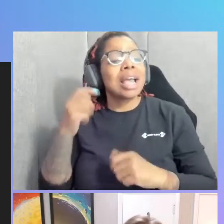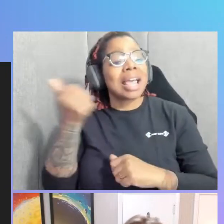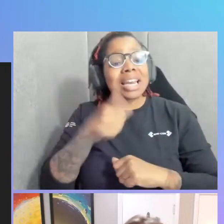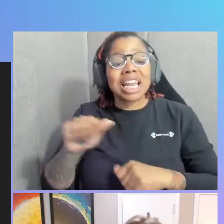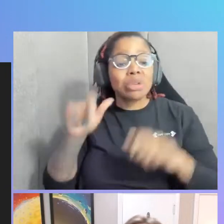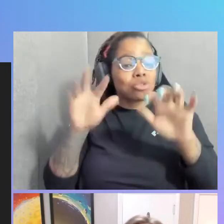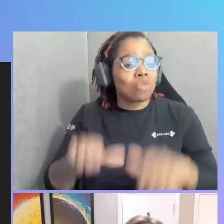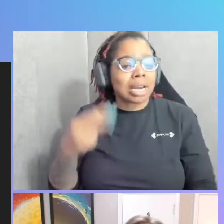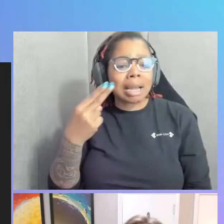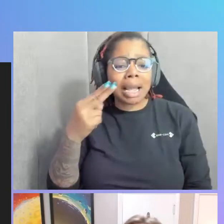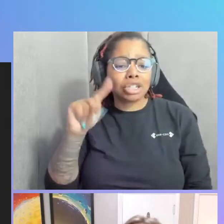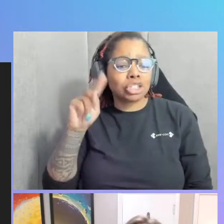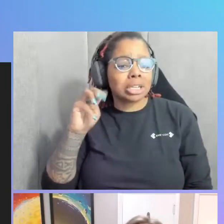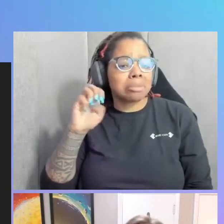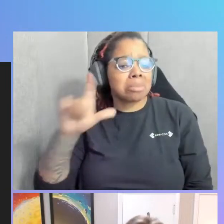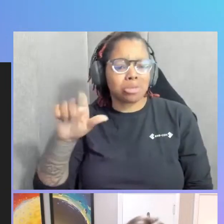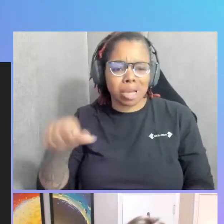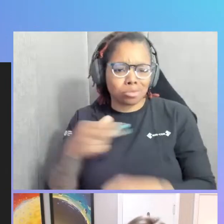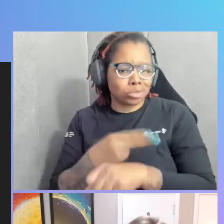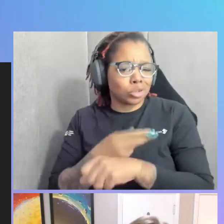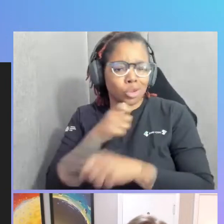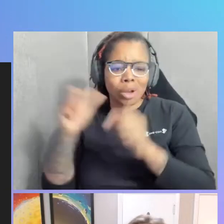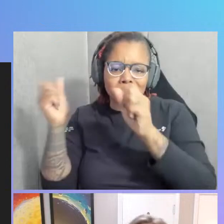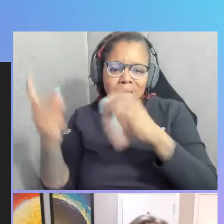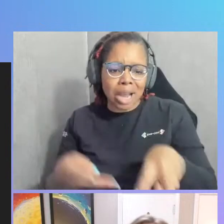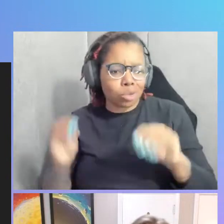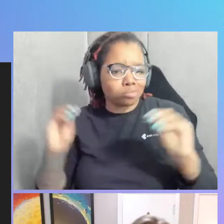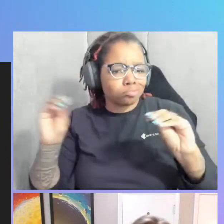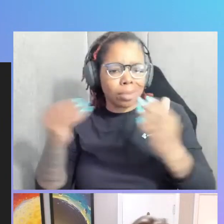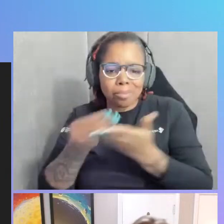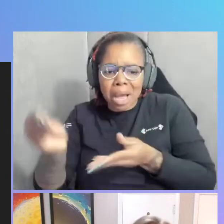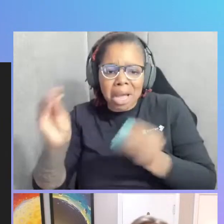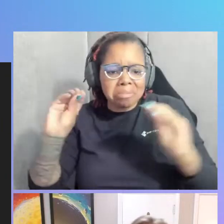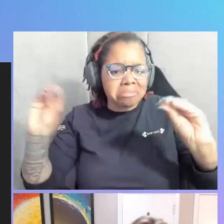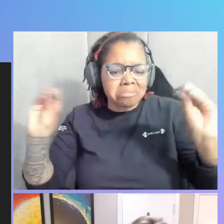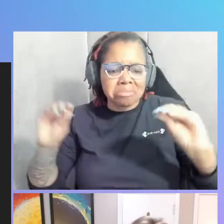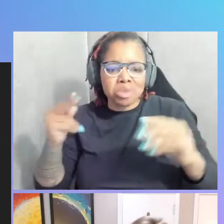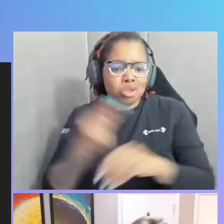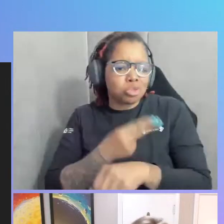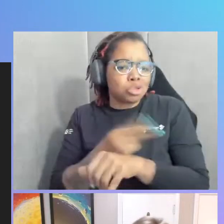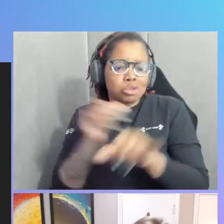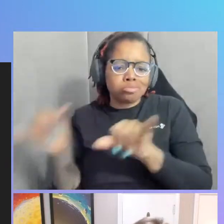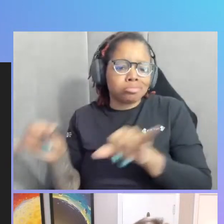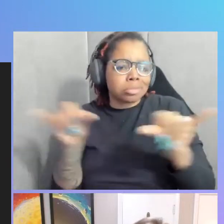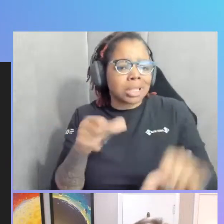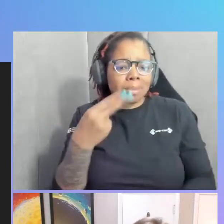don't need to download or buy anything, you can just use them